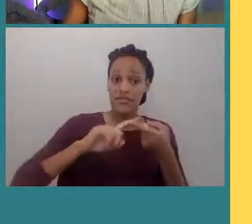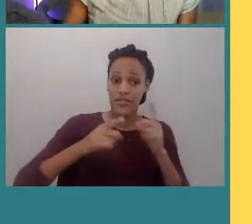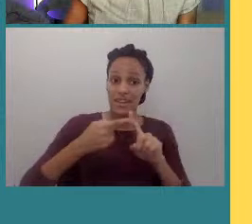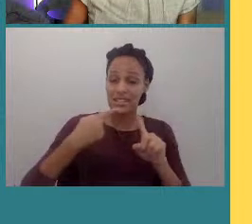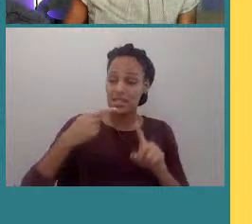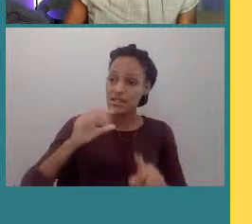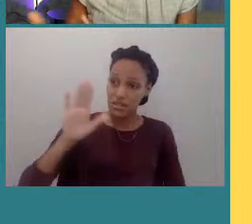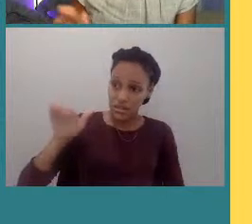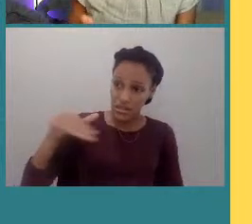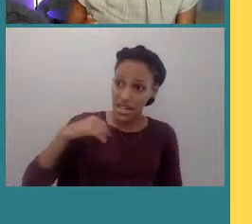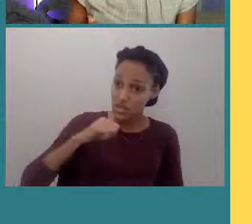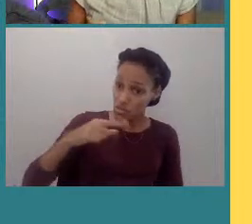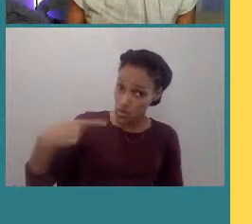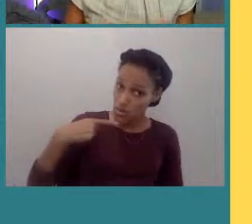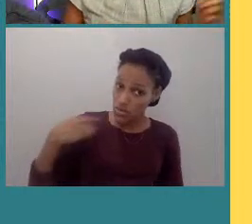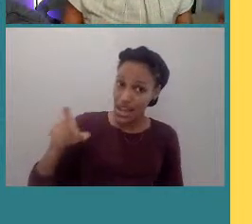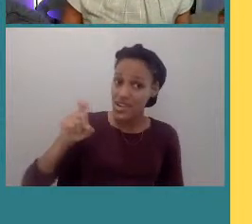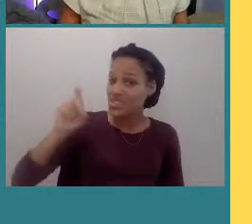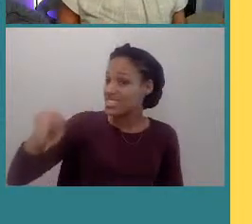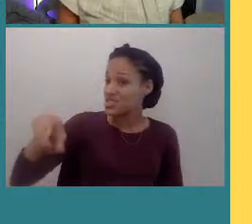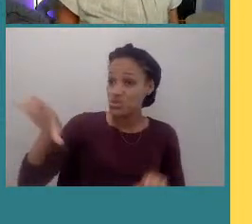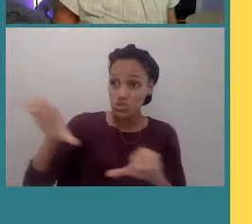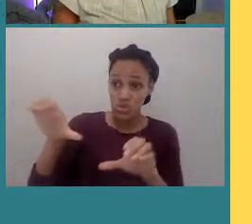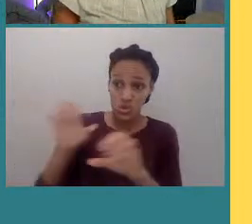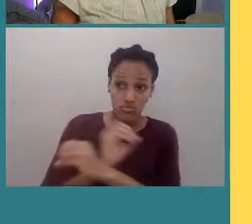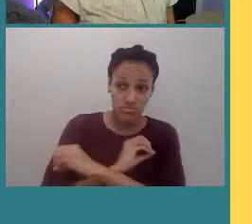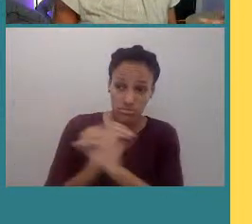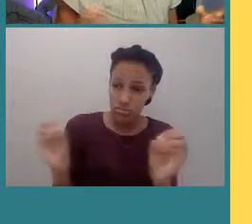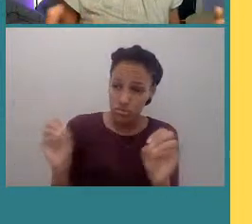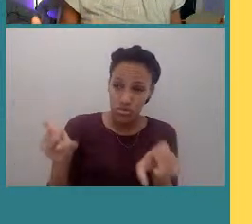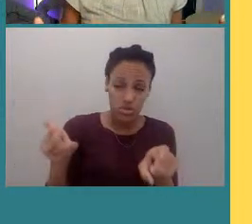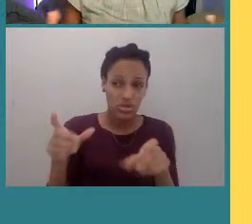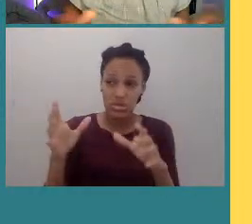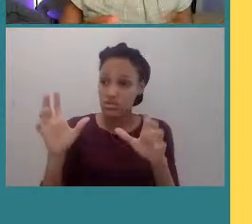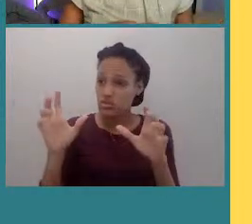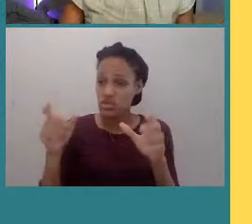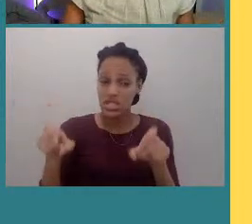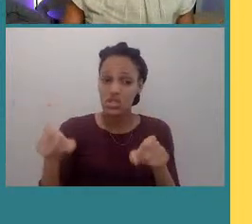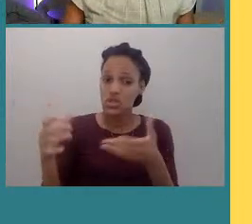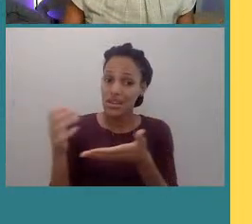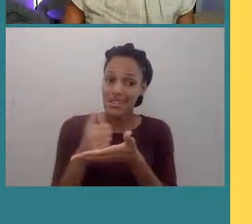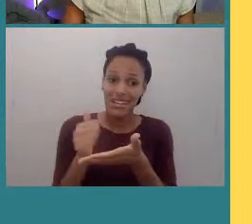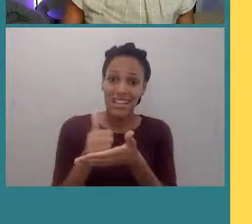find me on Patreon, I will put those links in chat and if you want to see those comics